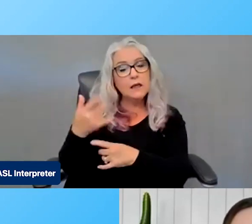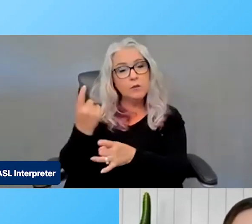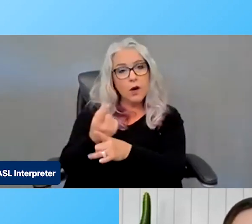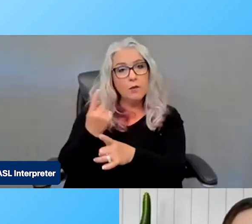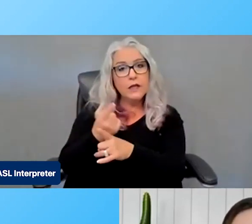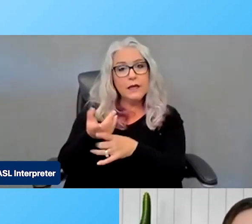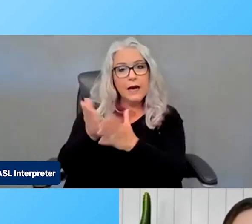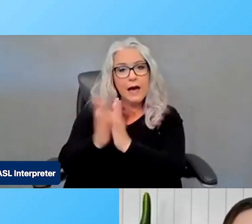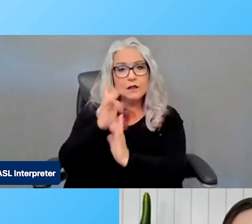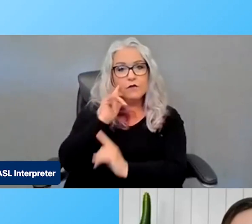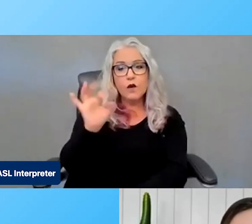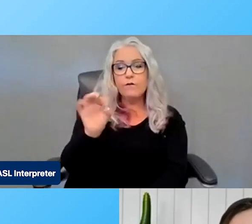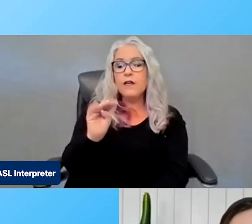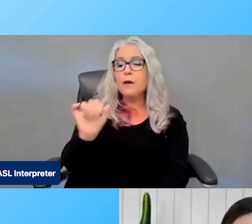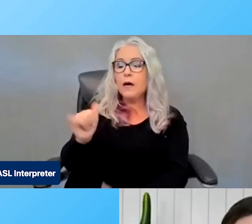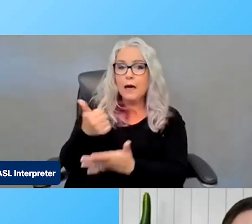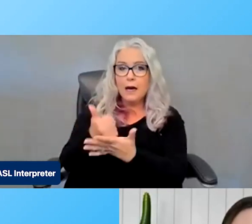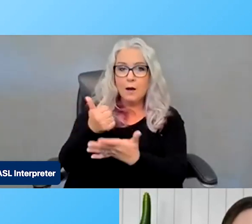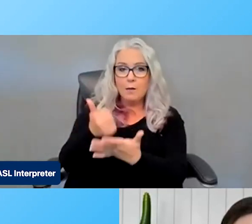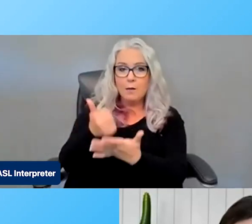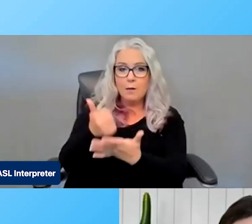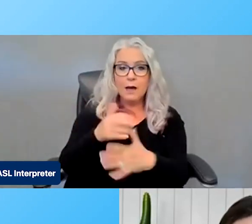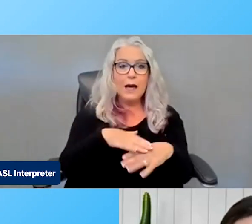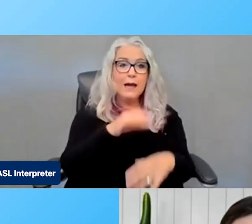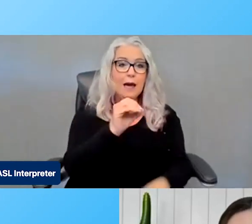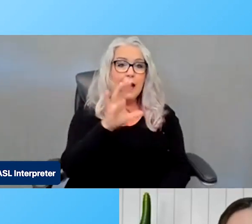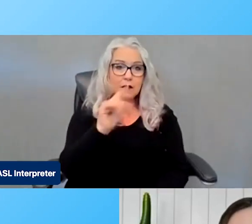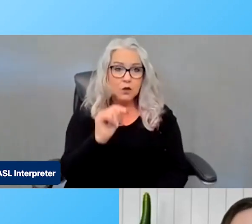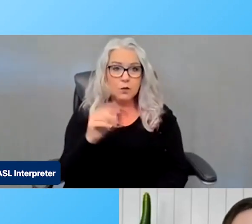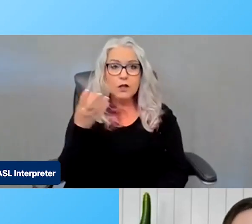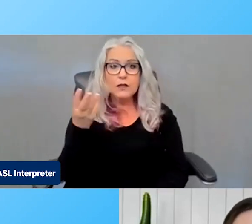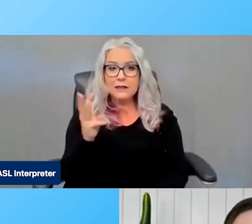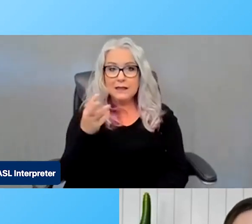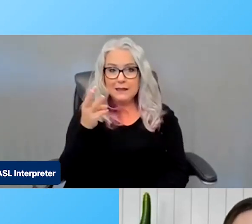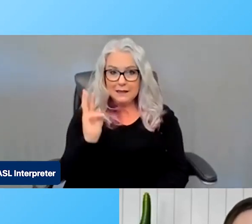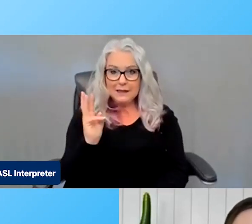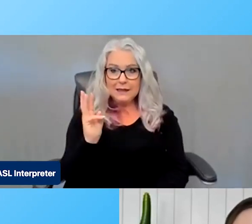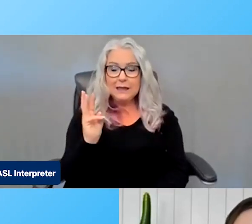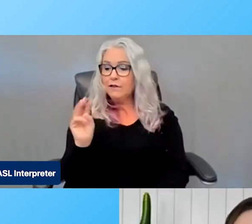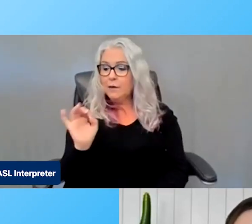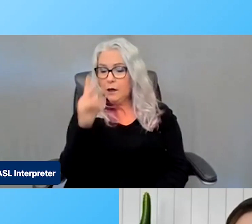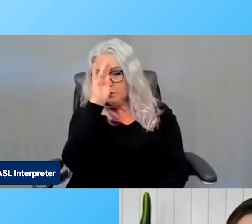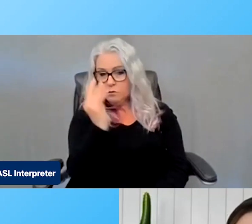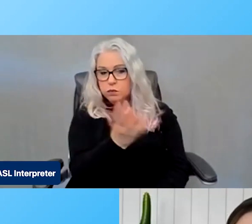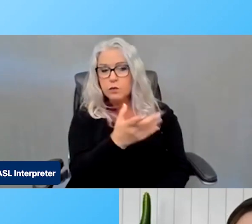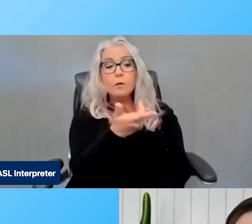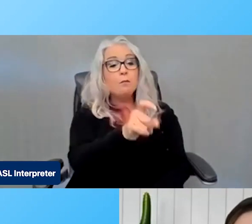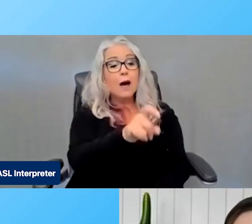On October 16th, at FEMA's instructions he also applied for a small business administration